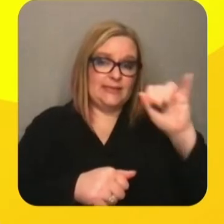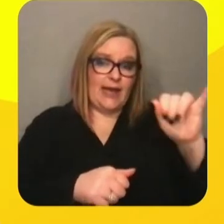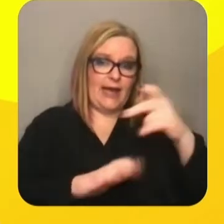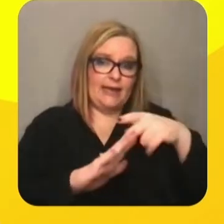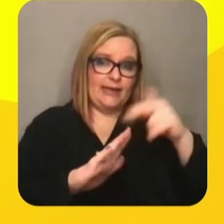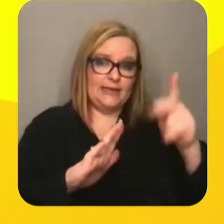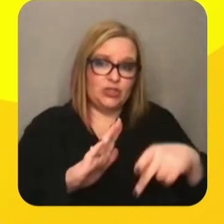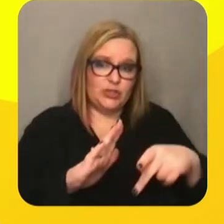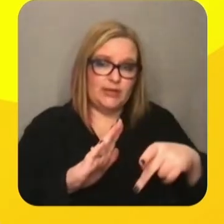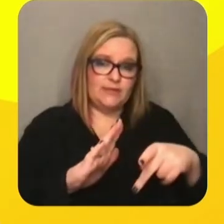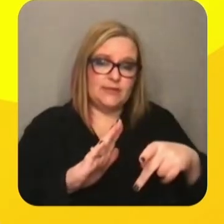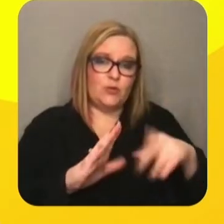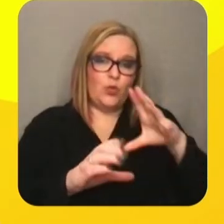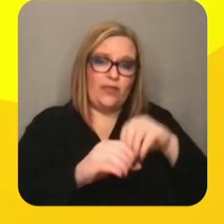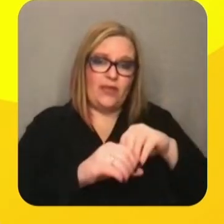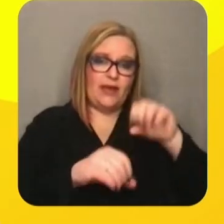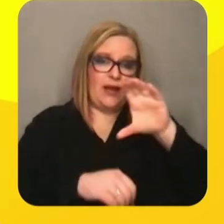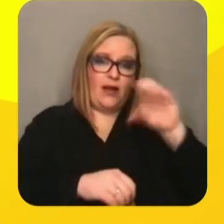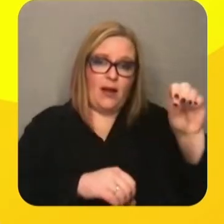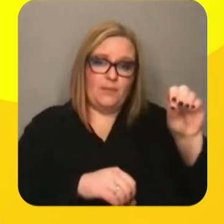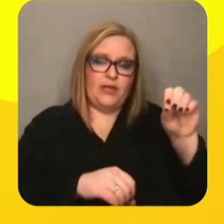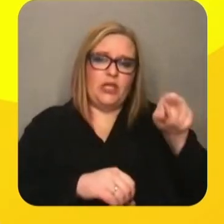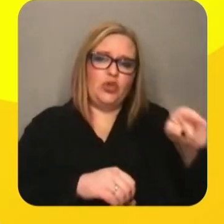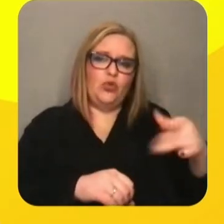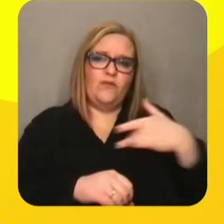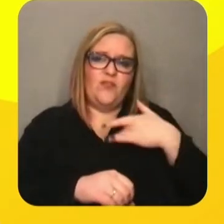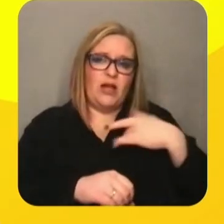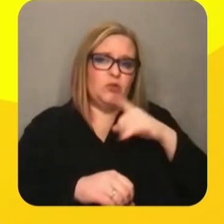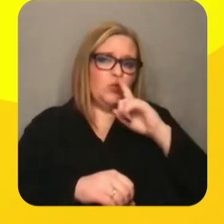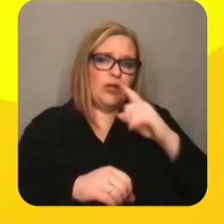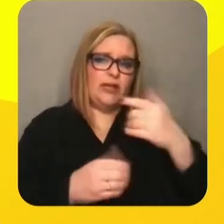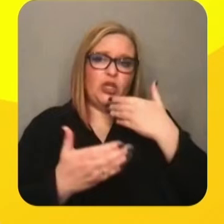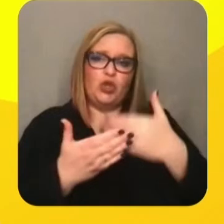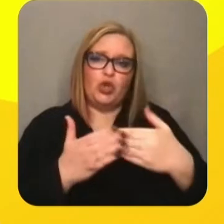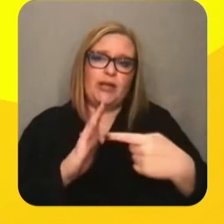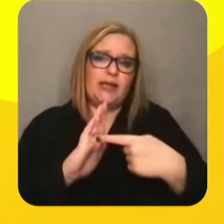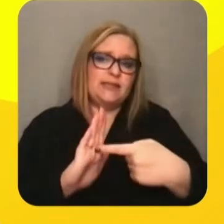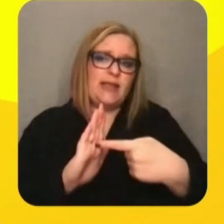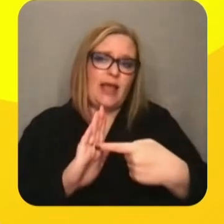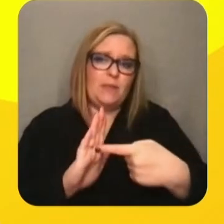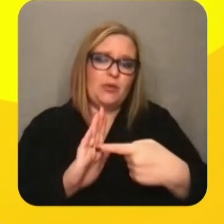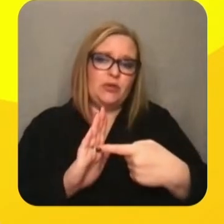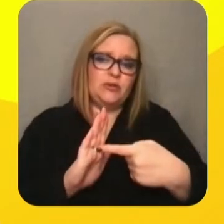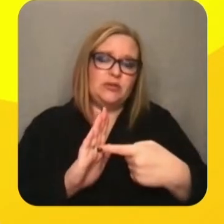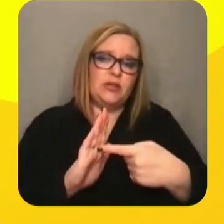companies that you've found to be really good examples of an ROI?